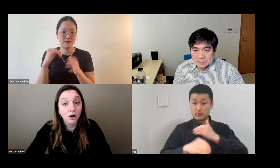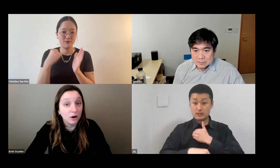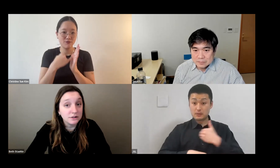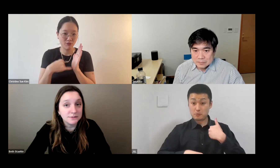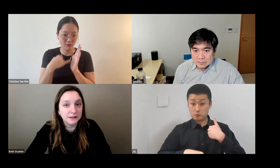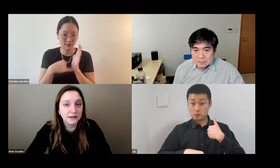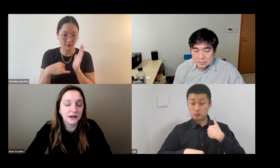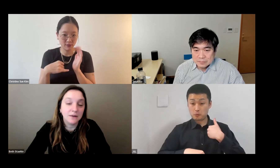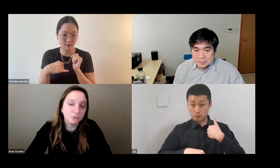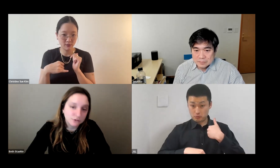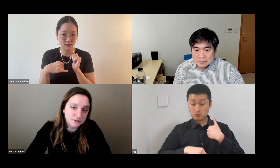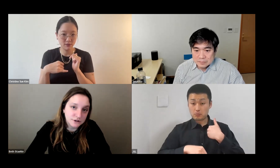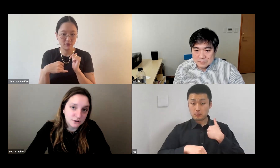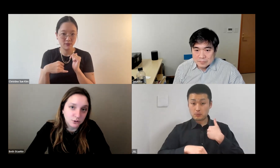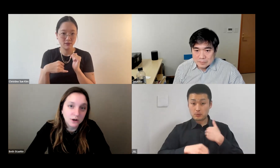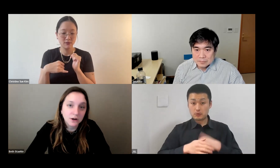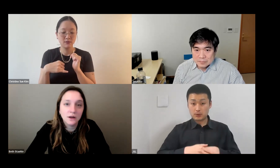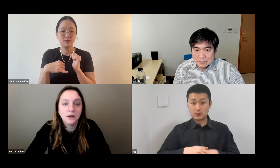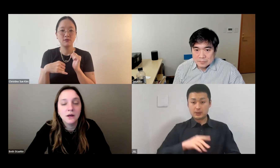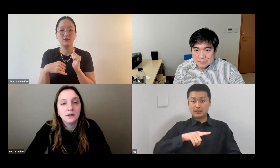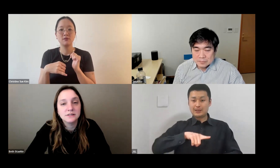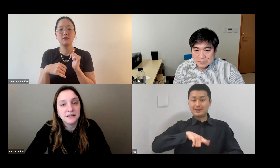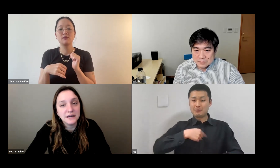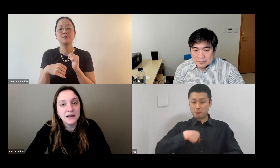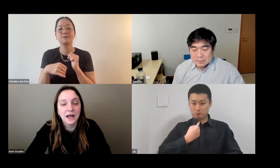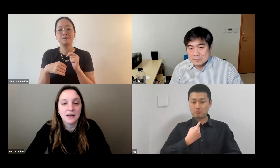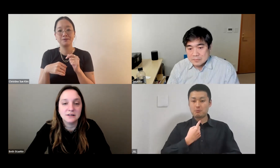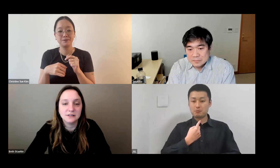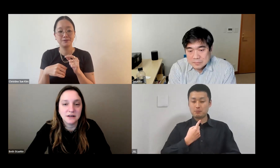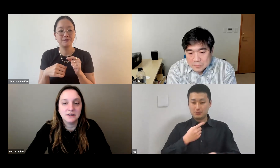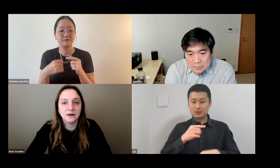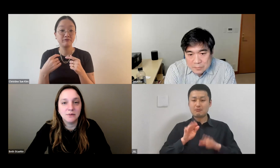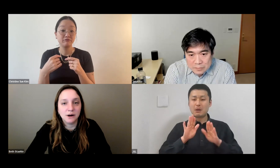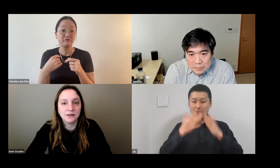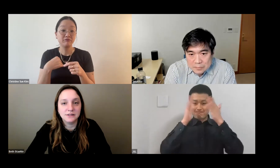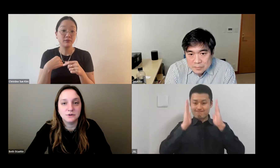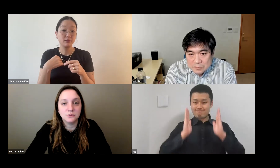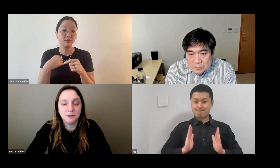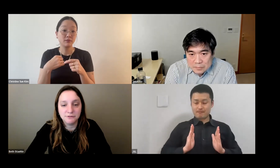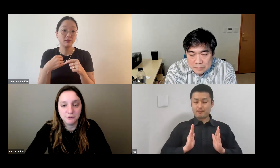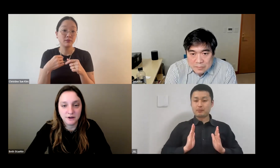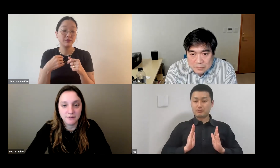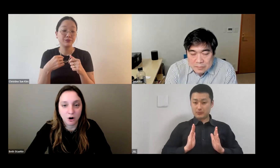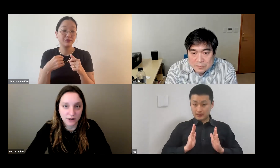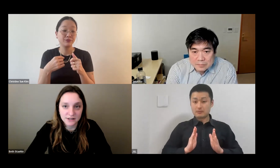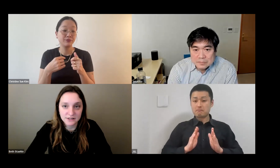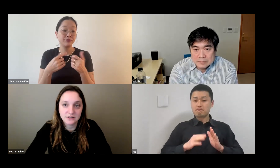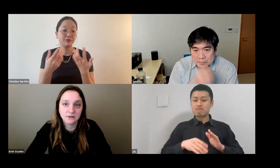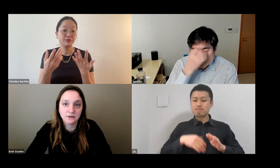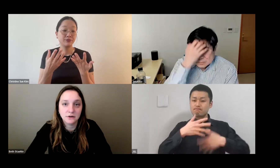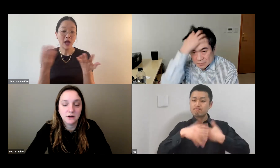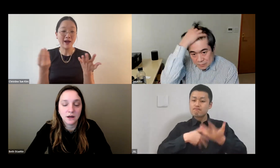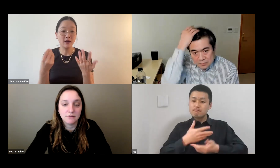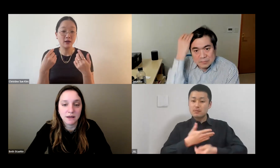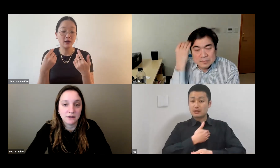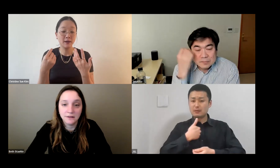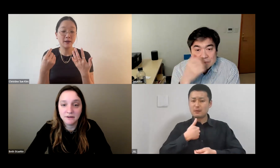Ultimately, I moved to New York City and decided I wanted to be a full time artist and make a living